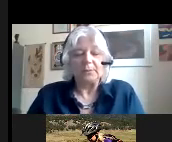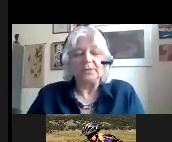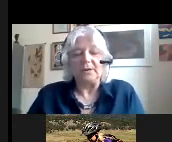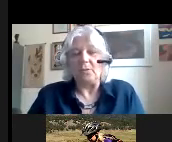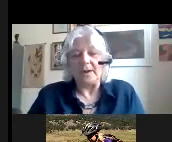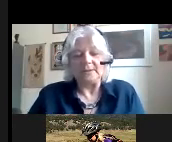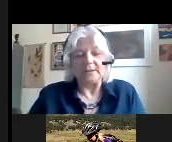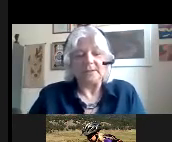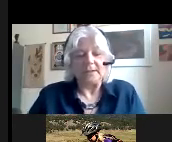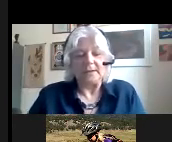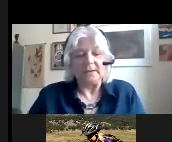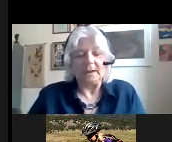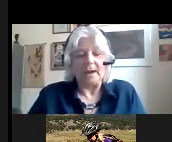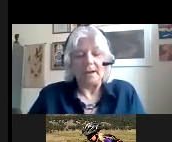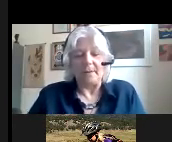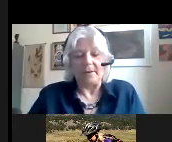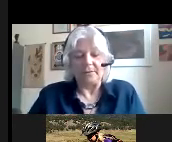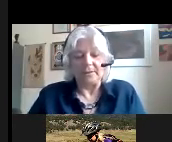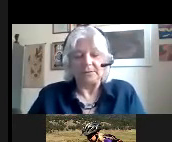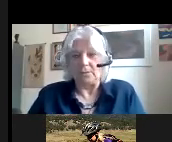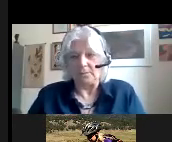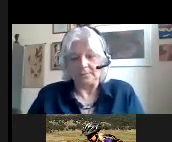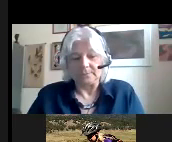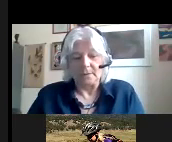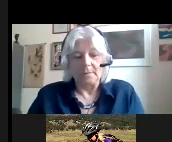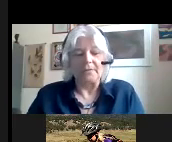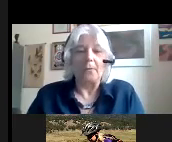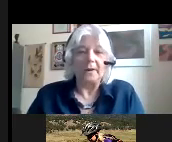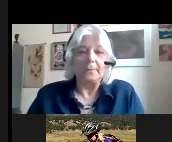6% of whites attend a high poverty school, but 40% of